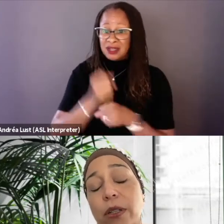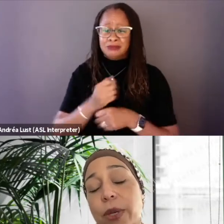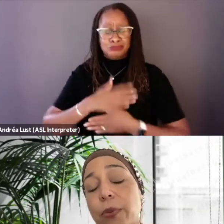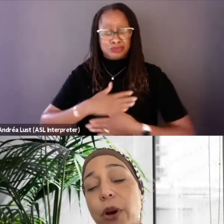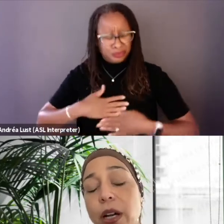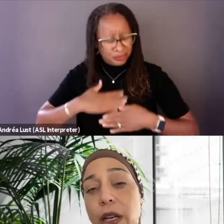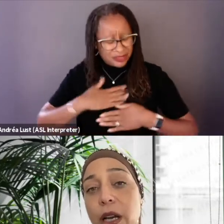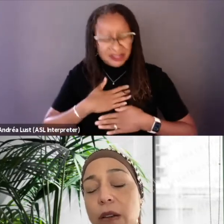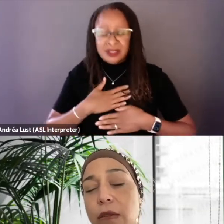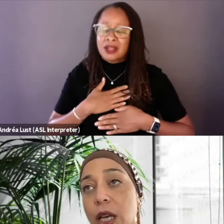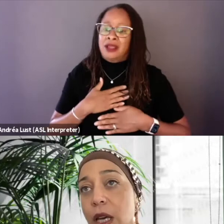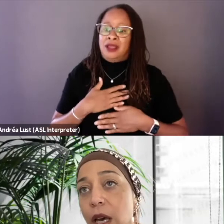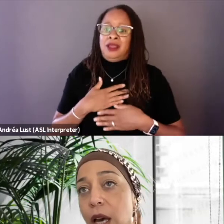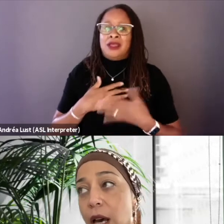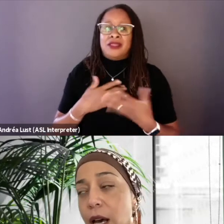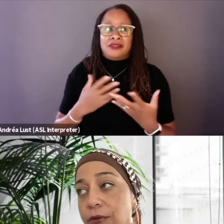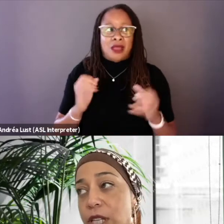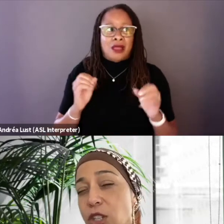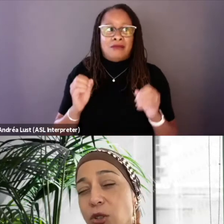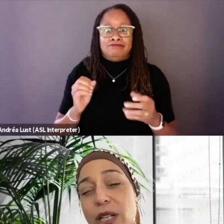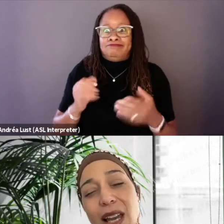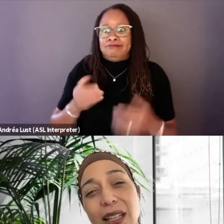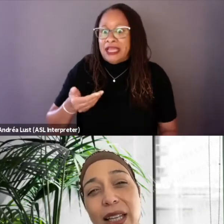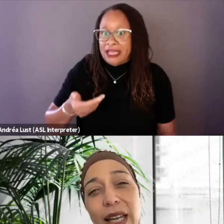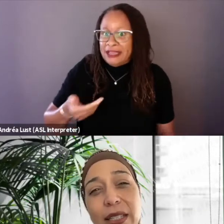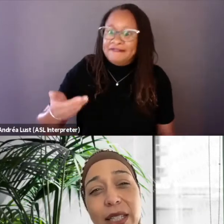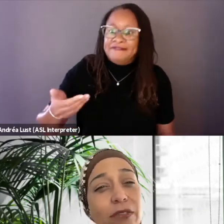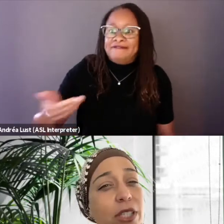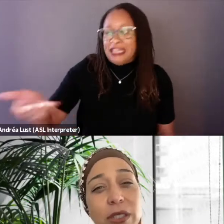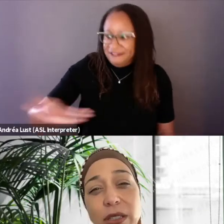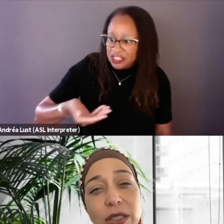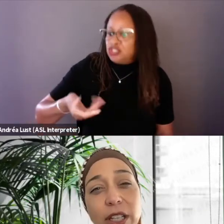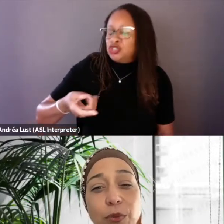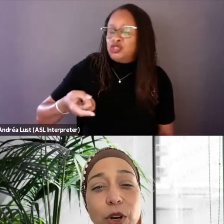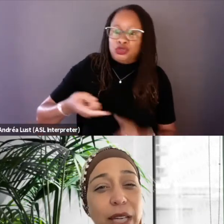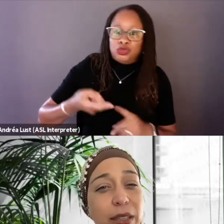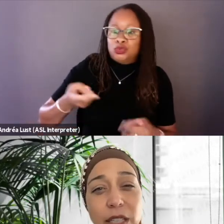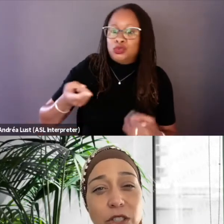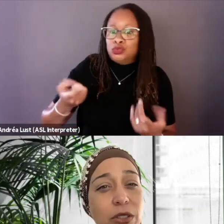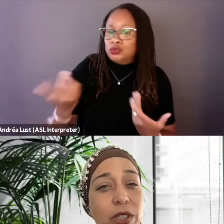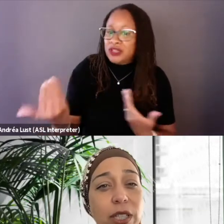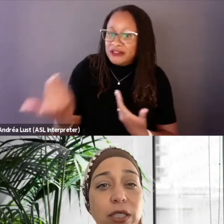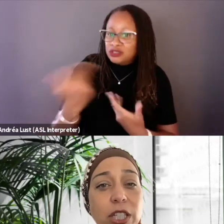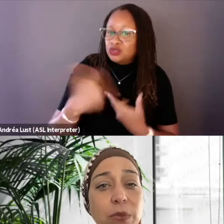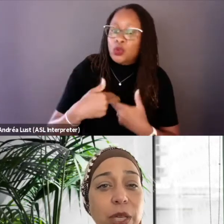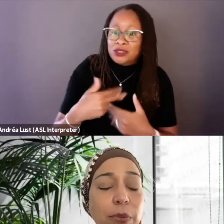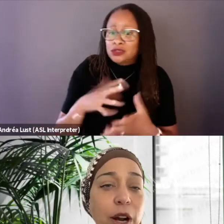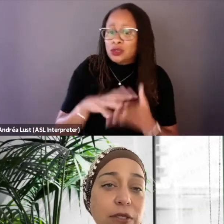to be a part of this storytelling. And even to learn more about the history and to just be a part of something